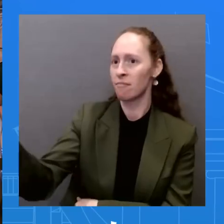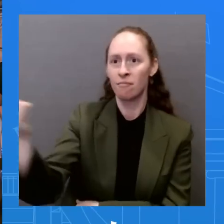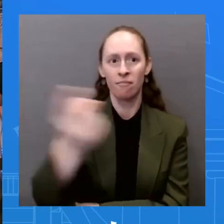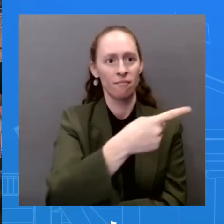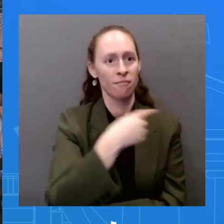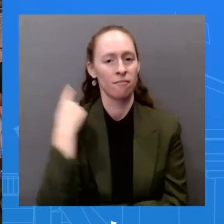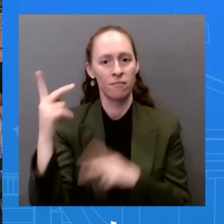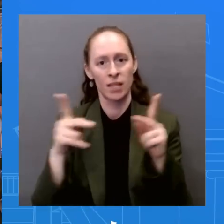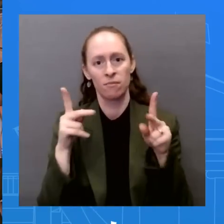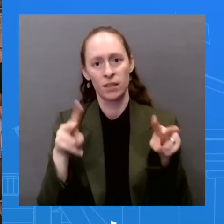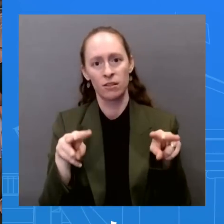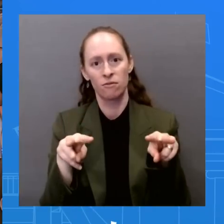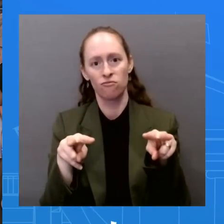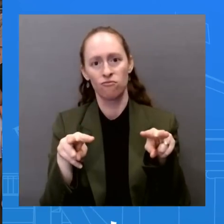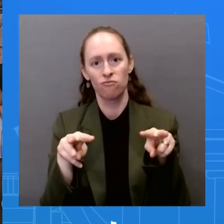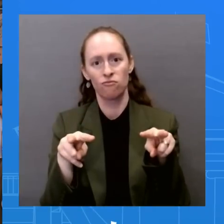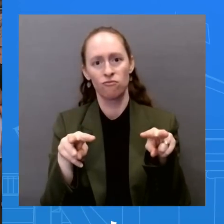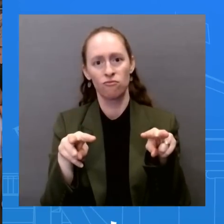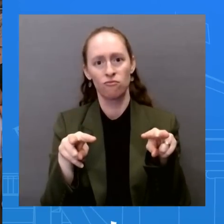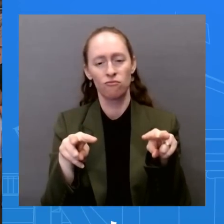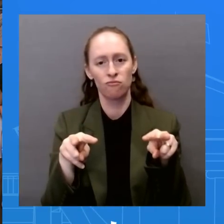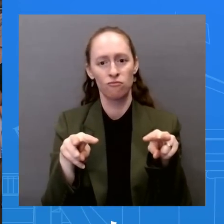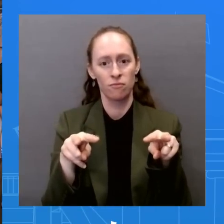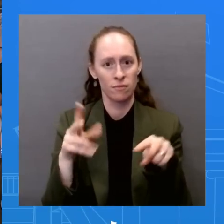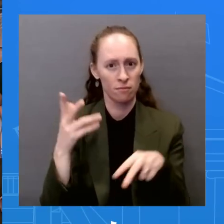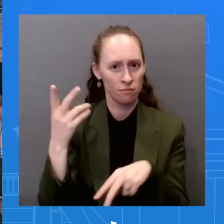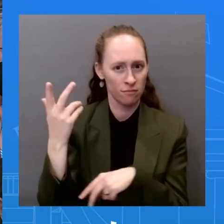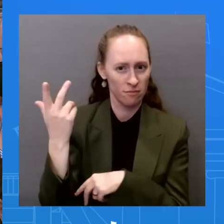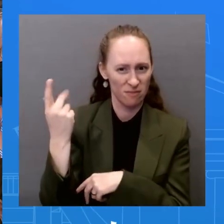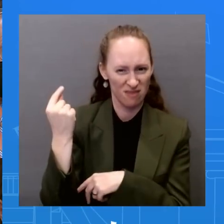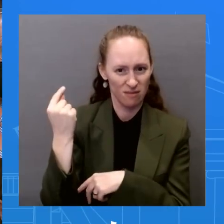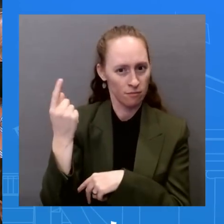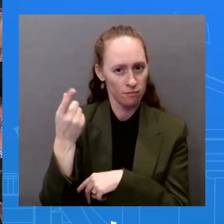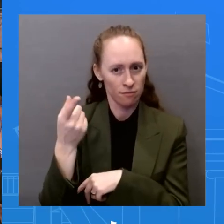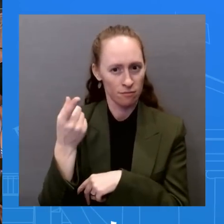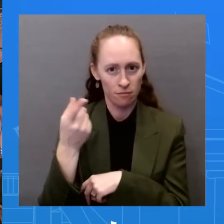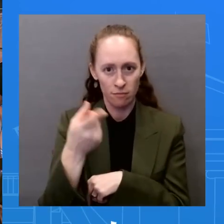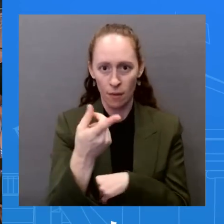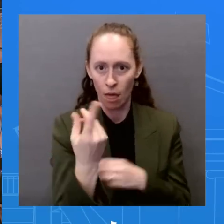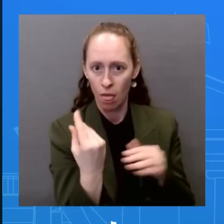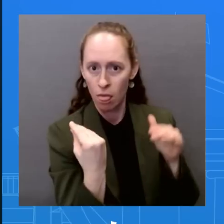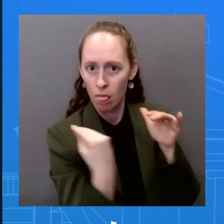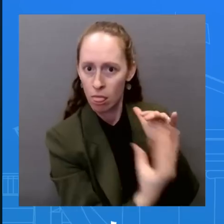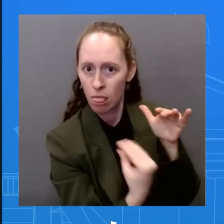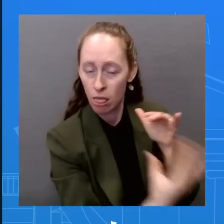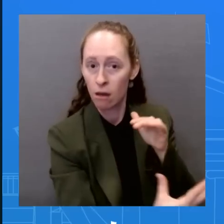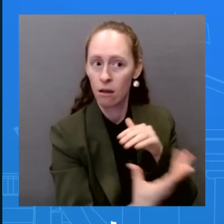are helpful or harmful to the country? Does he want those leaks to continue or to stop? Ms. Jean-Pierre: I'm not going to comment